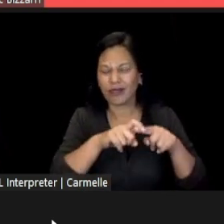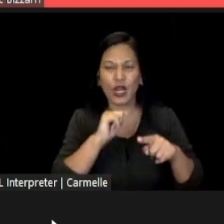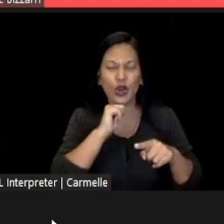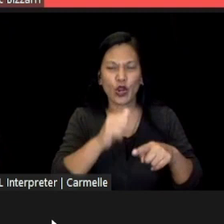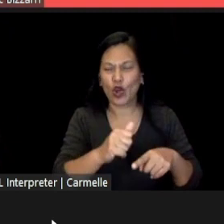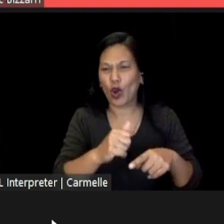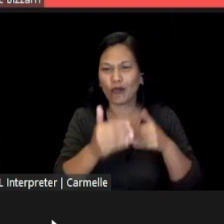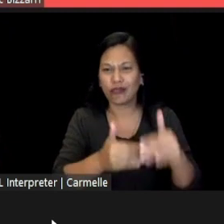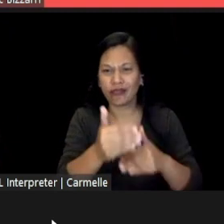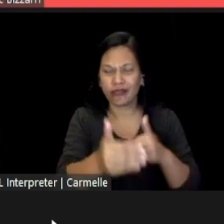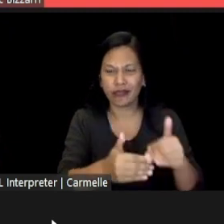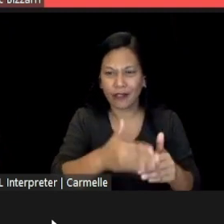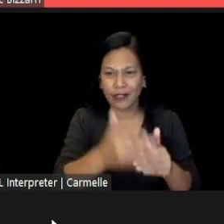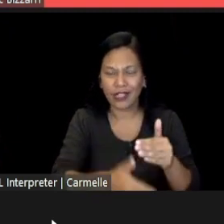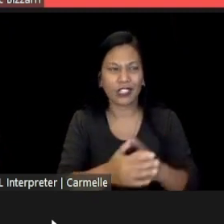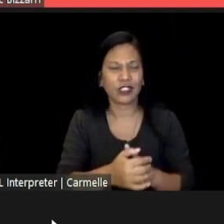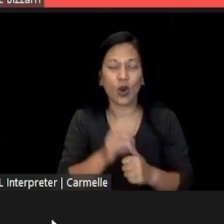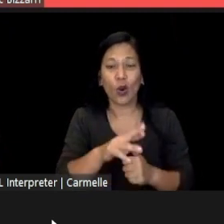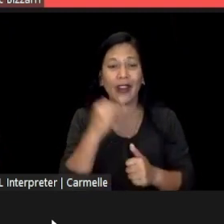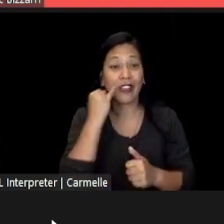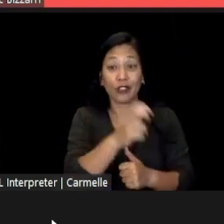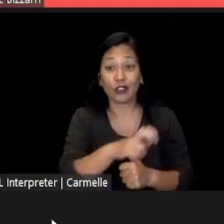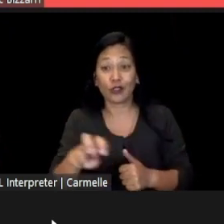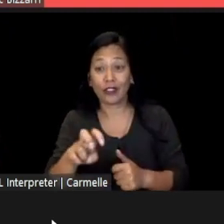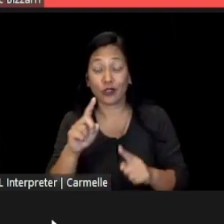Like if the script moves to a producer, you have, to another one, you have to pay us back.